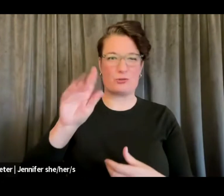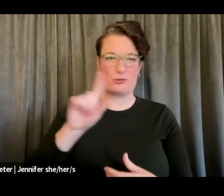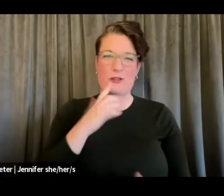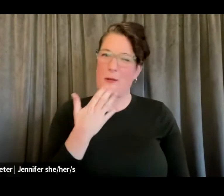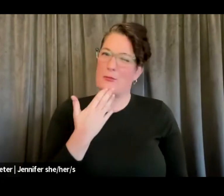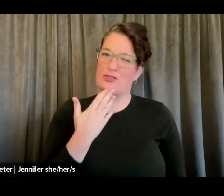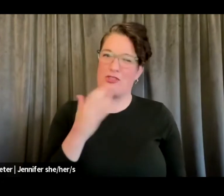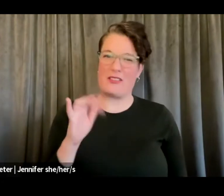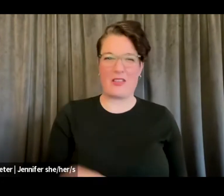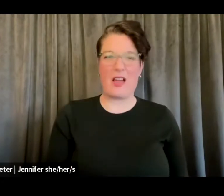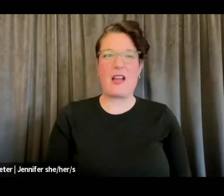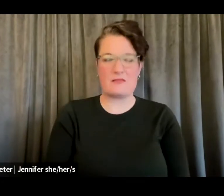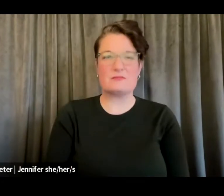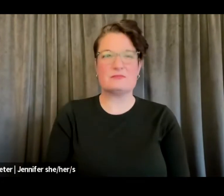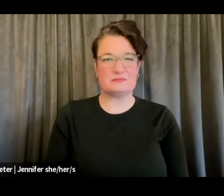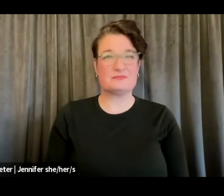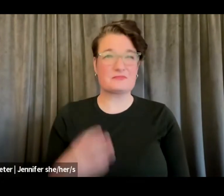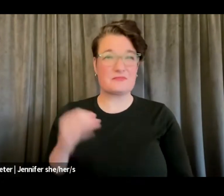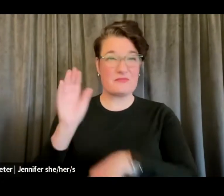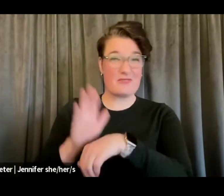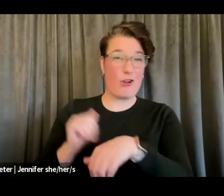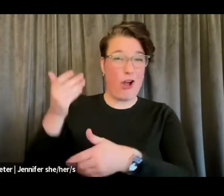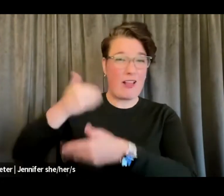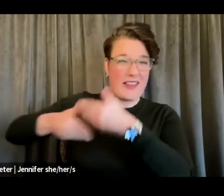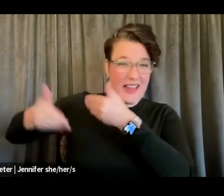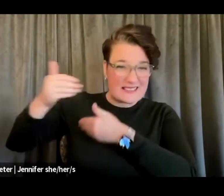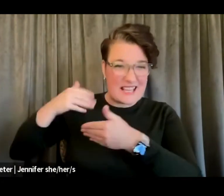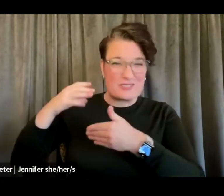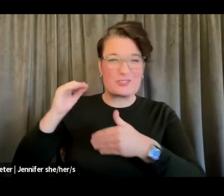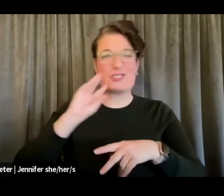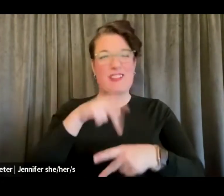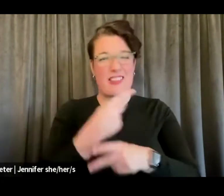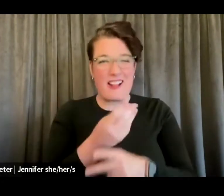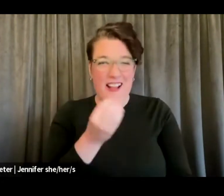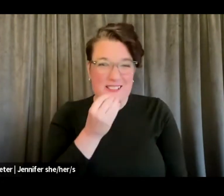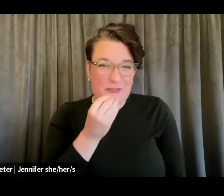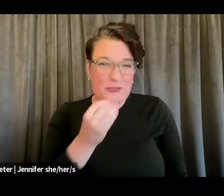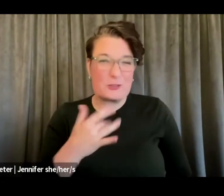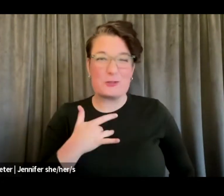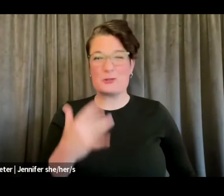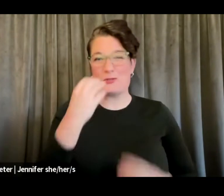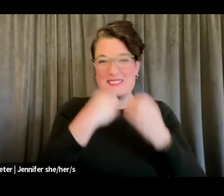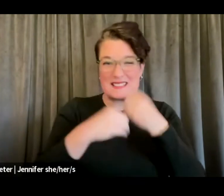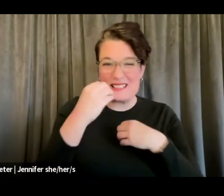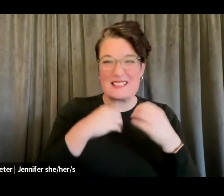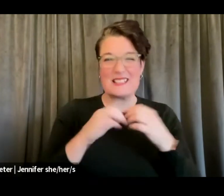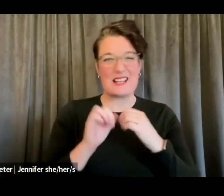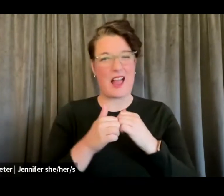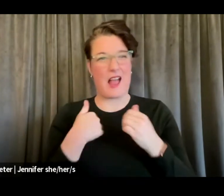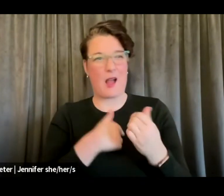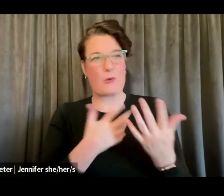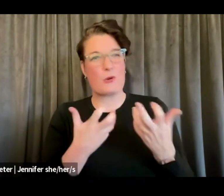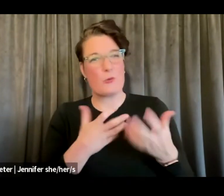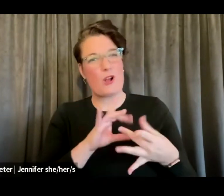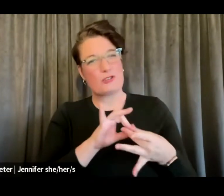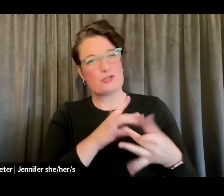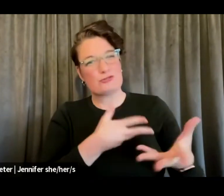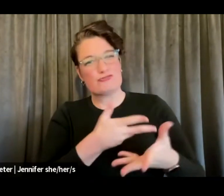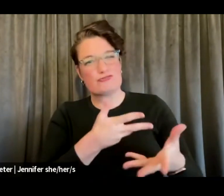And the yeah, just calling on the ancestors and the kinds of foods we like to eat and the way we wanna be in community.